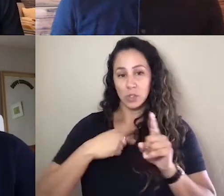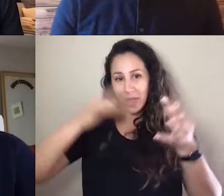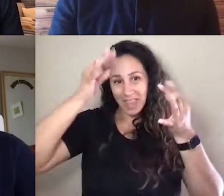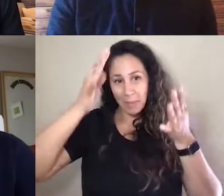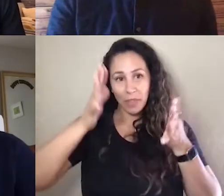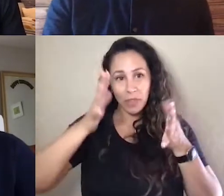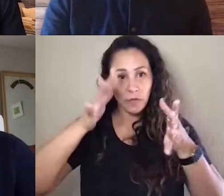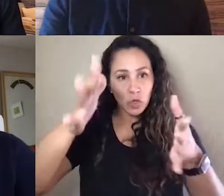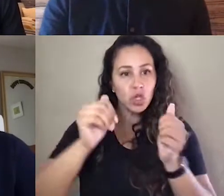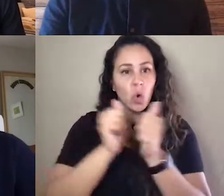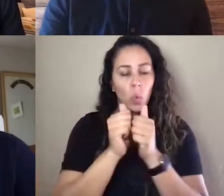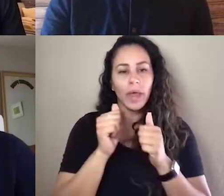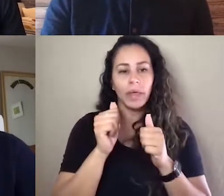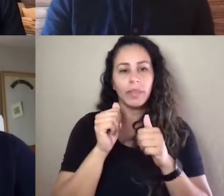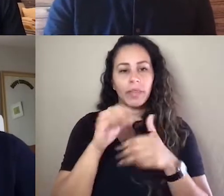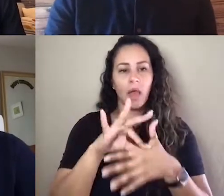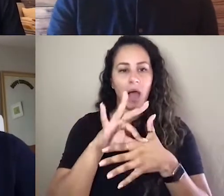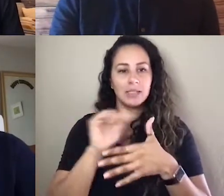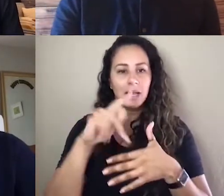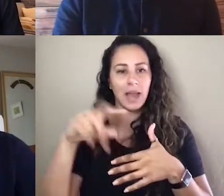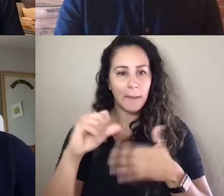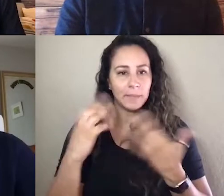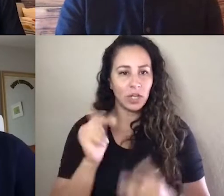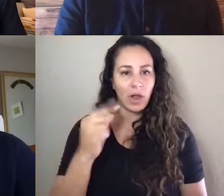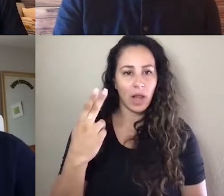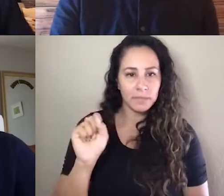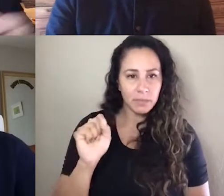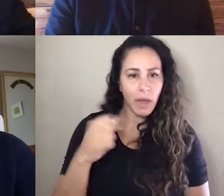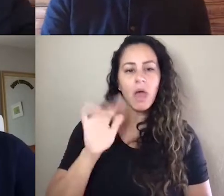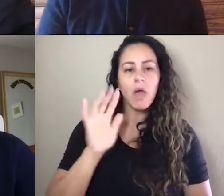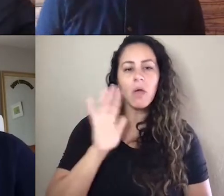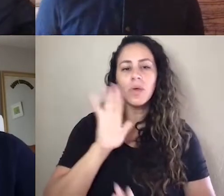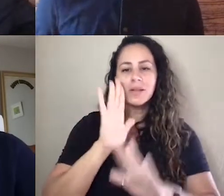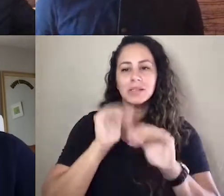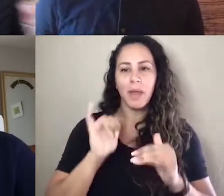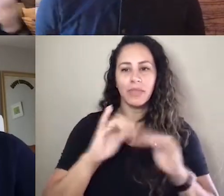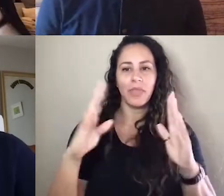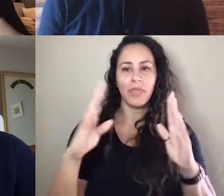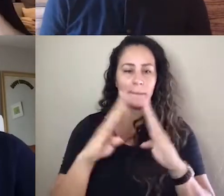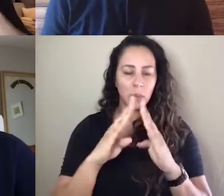HubSpot, I WOULD EXPECT THE COMMUNITY TO SEE A BIGGER